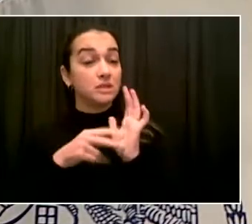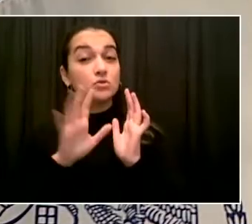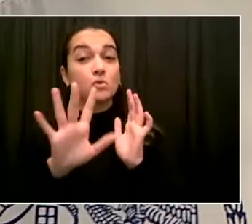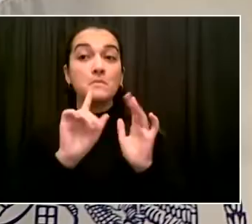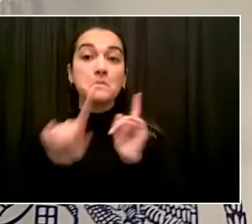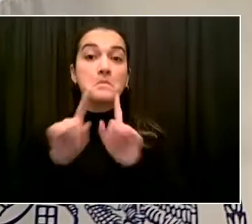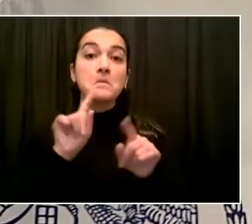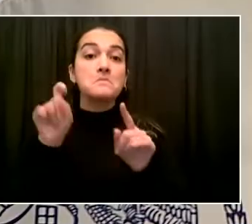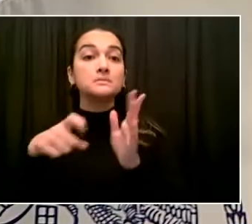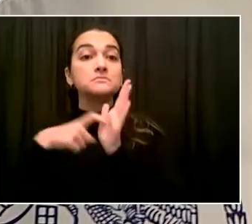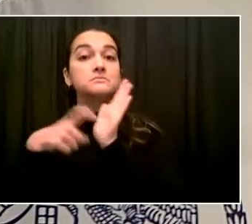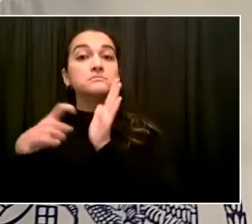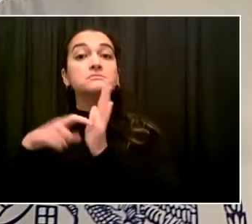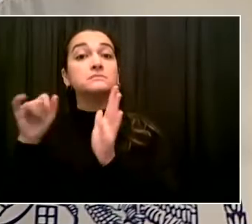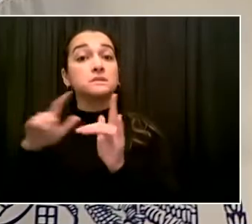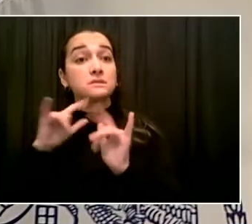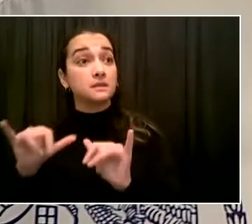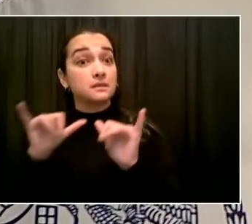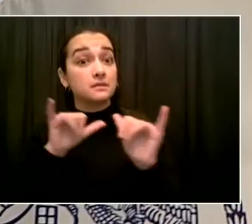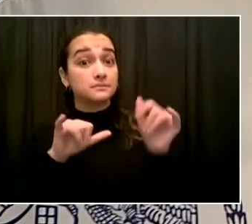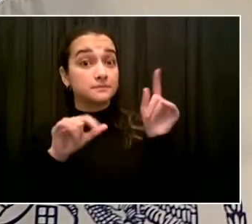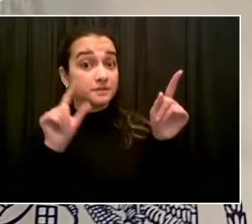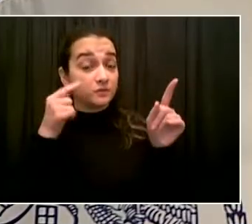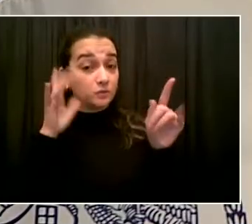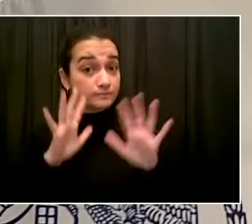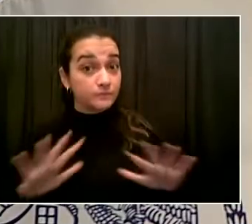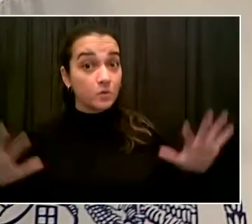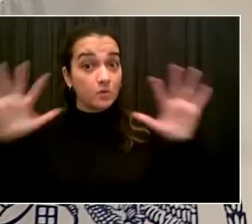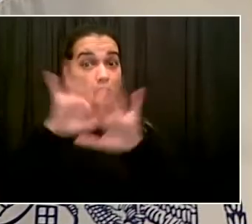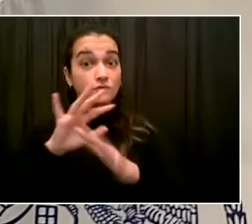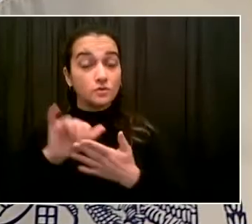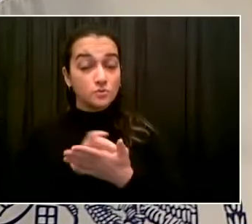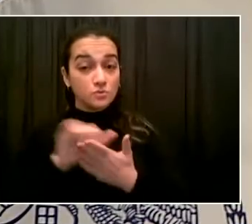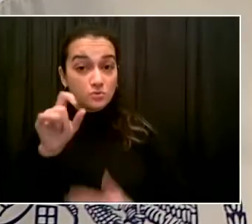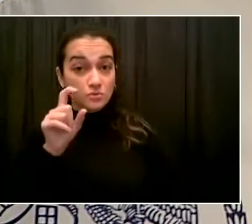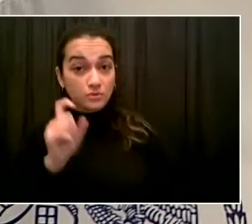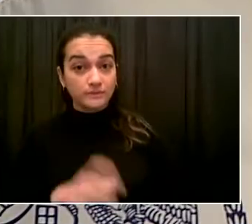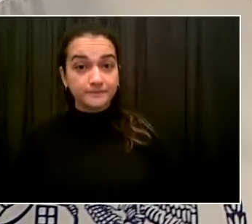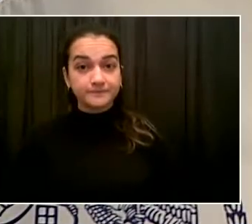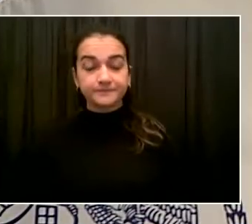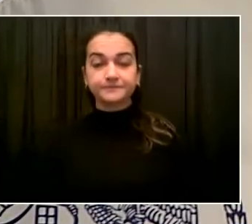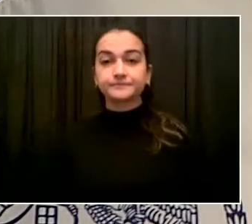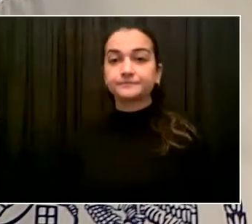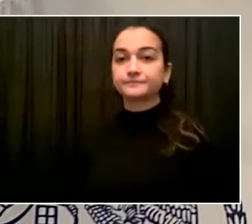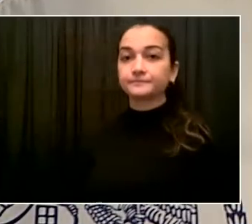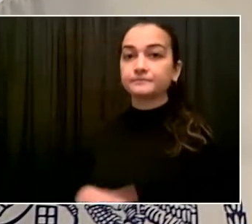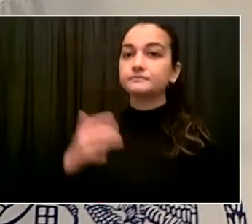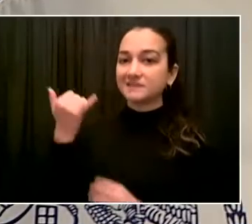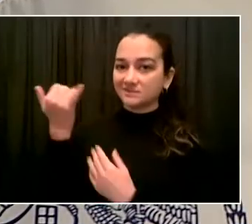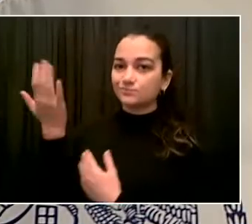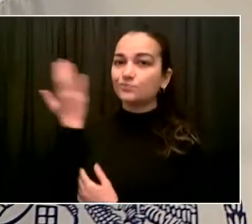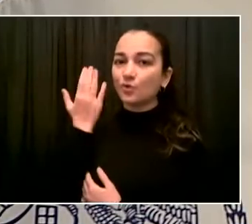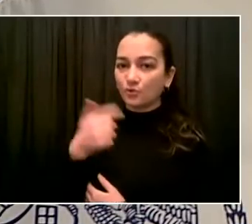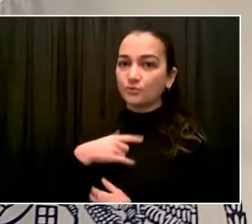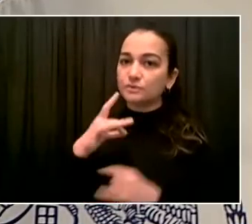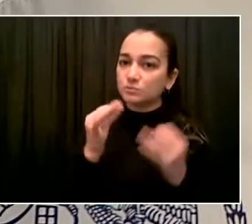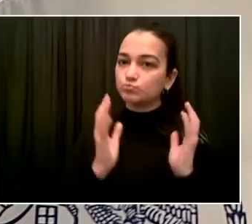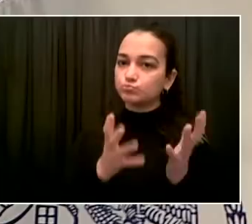ARE TAKING TODAY AS WELL? MARCIA, I SPOKE WITH